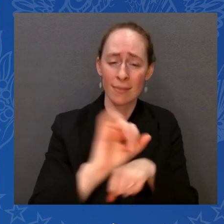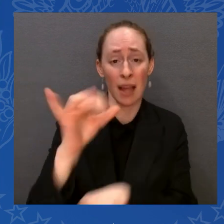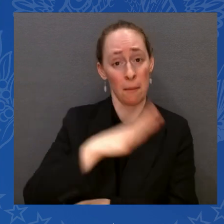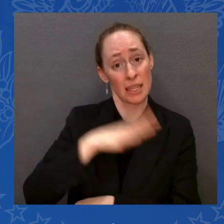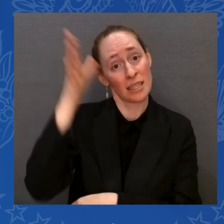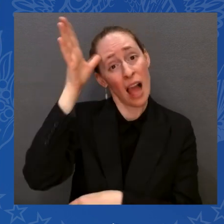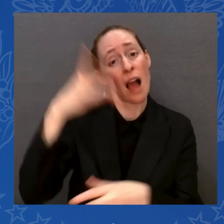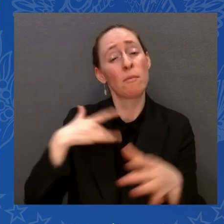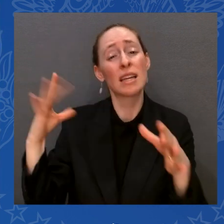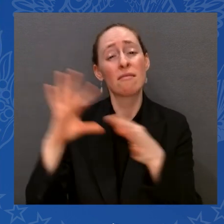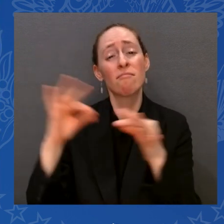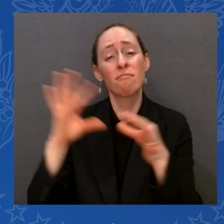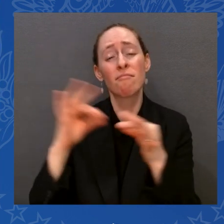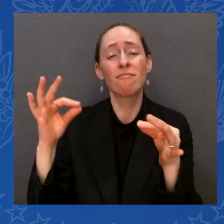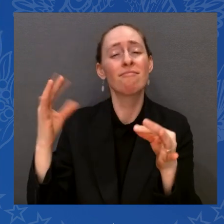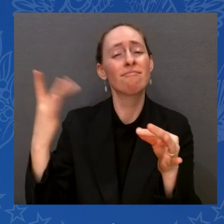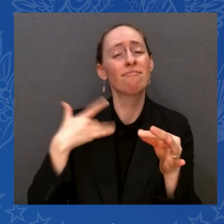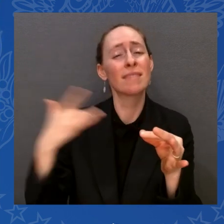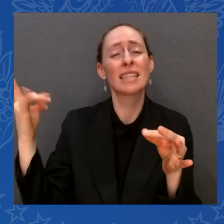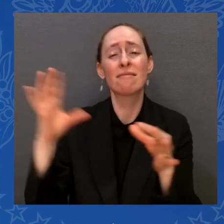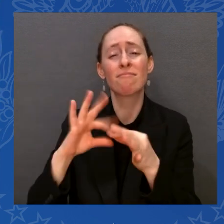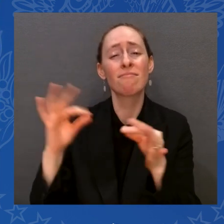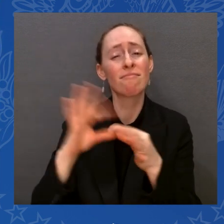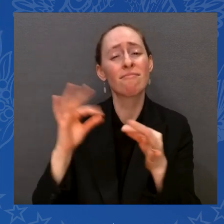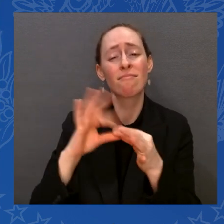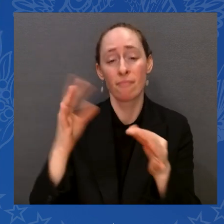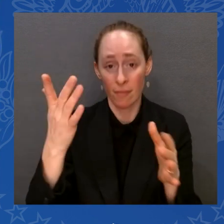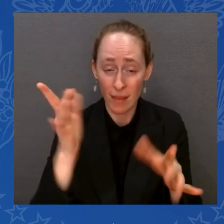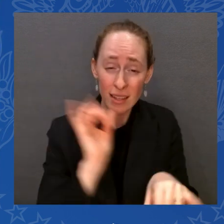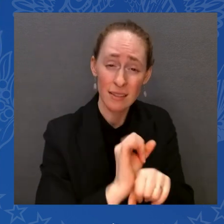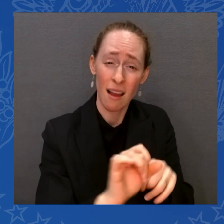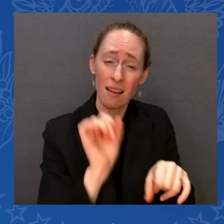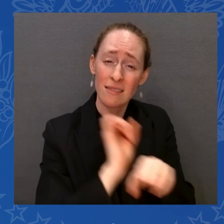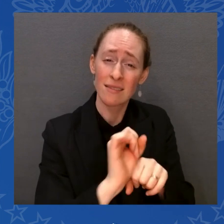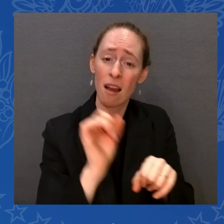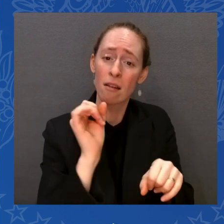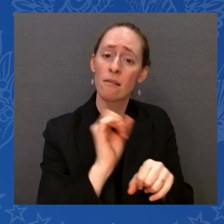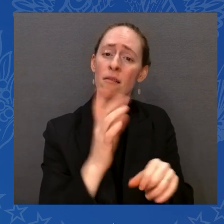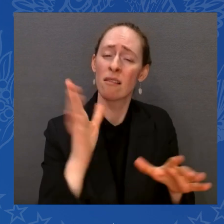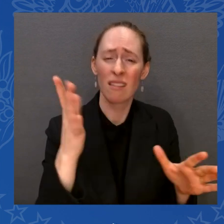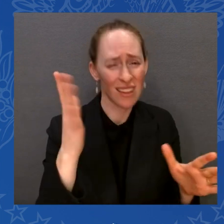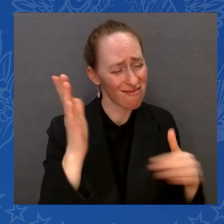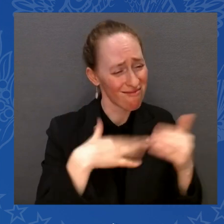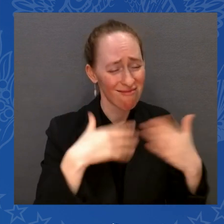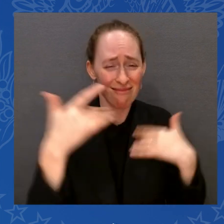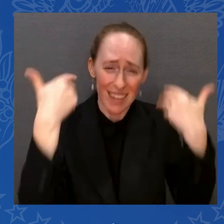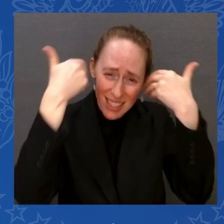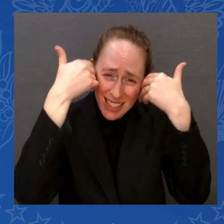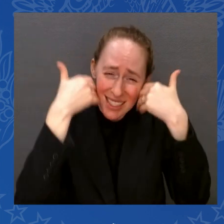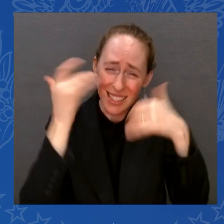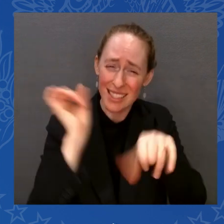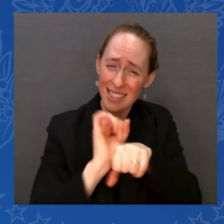But my dad worked like hell. My dad used to say -- and I mean this sincerely -- and all the kids in the family know it.